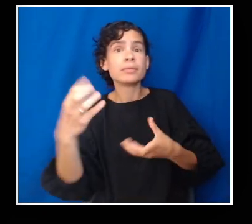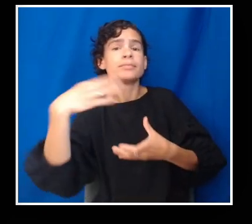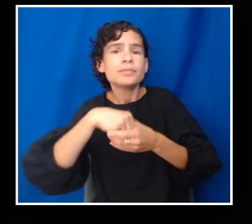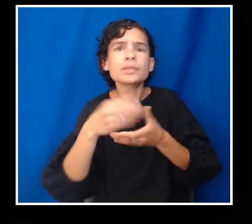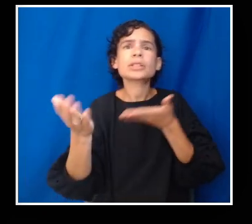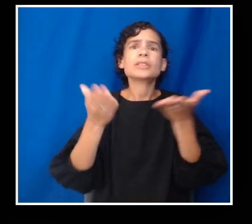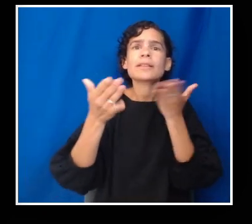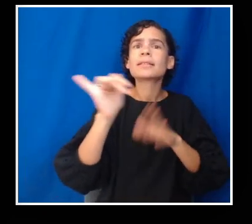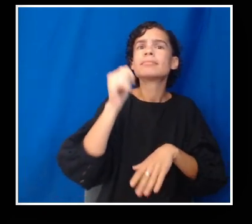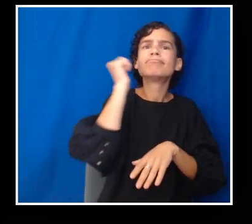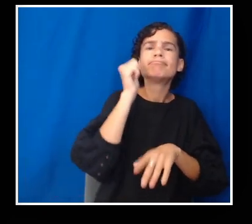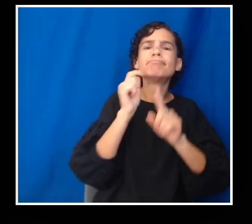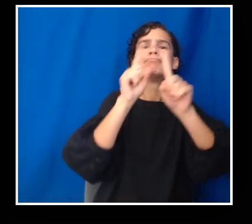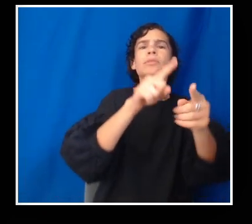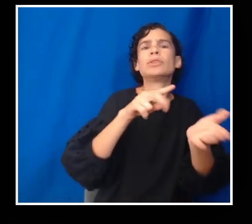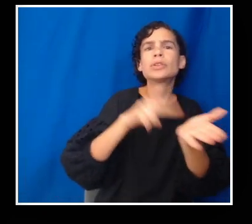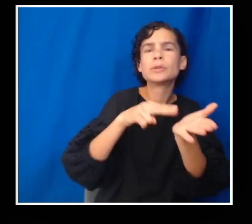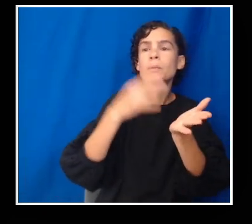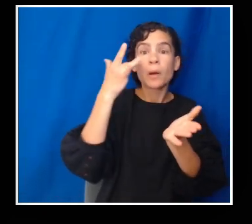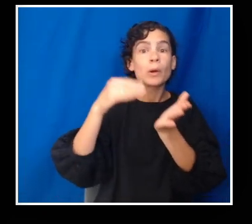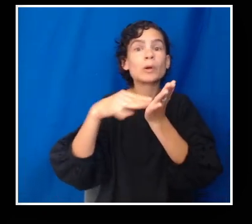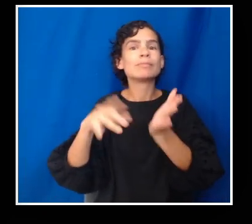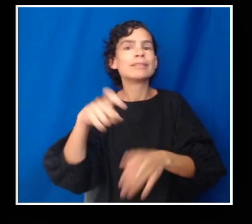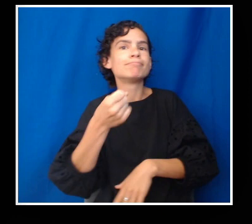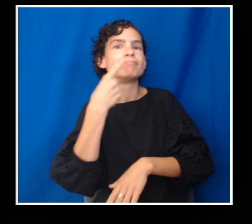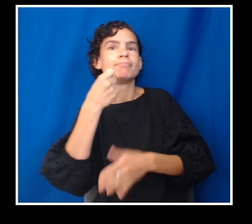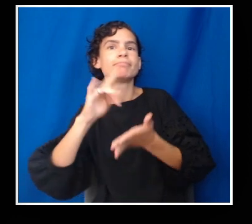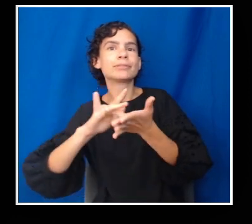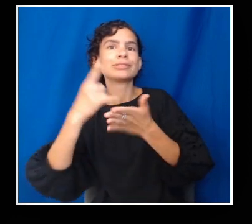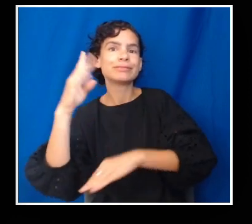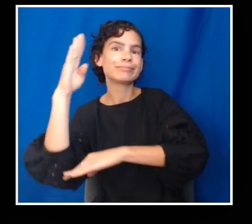like daily check-ins with a nurse for a student who needs to take medication at school.